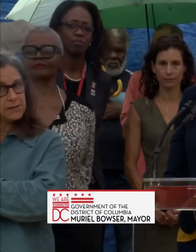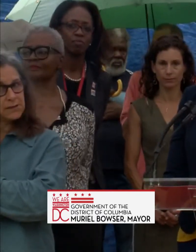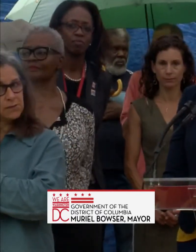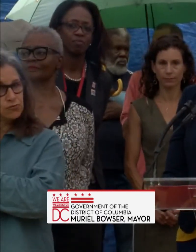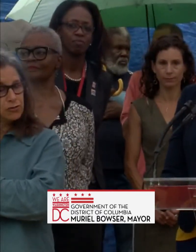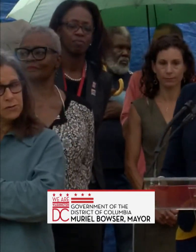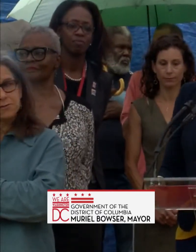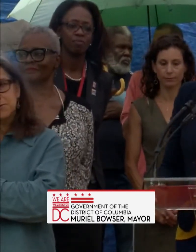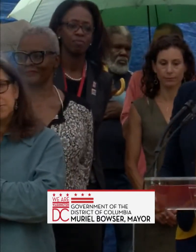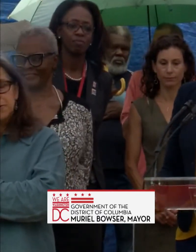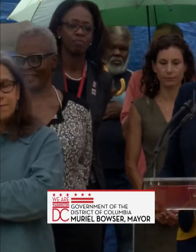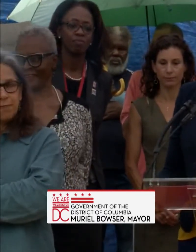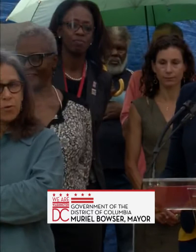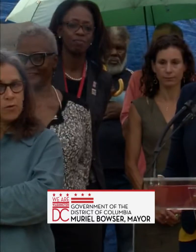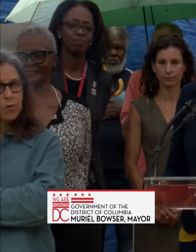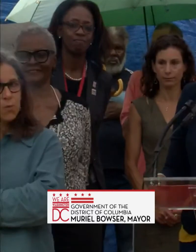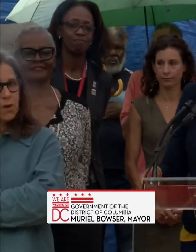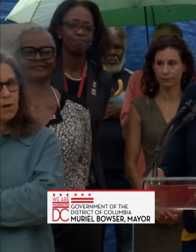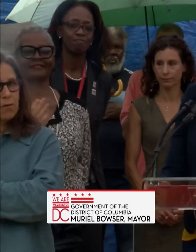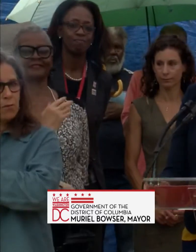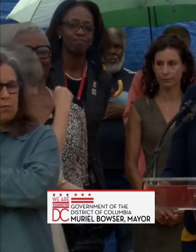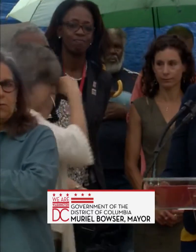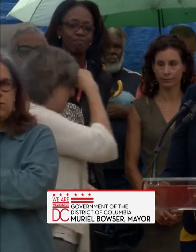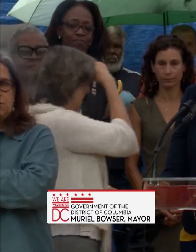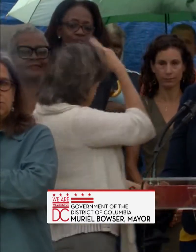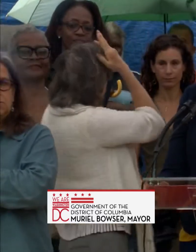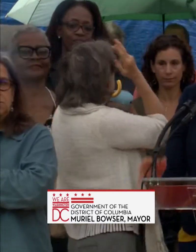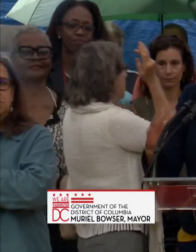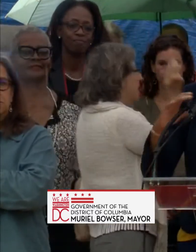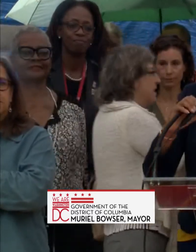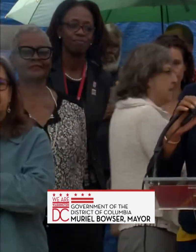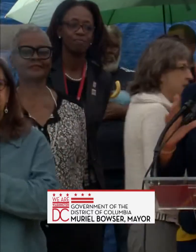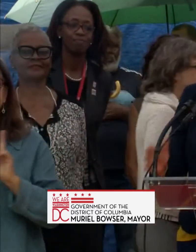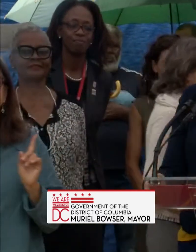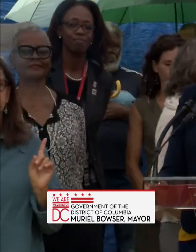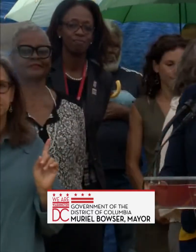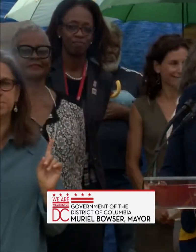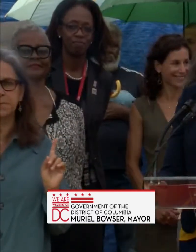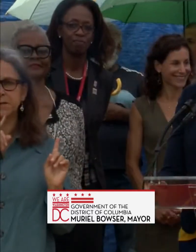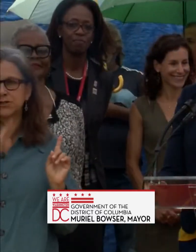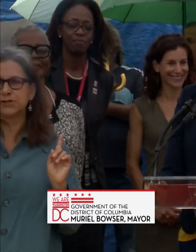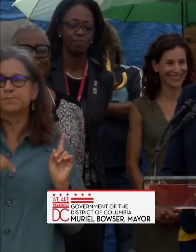WELL, AS YOU KNOW, WE HAVE A PLAN FOR SIX REPLACEMENT FACILITIES.